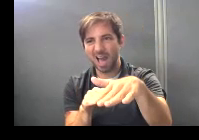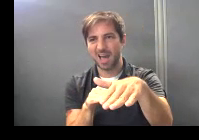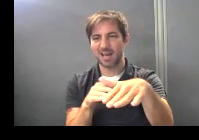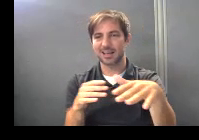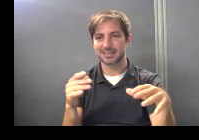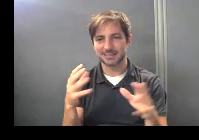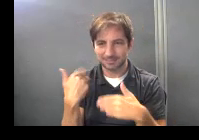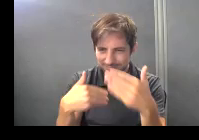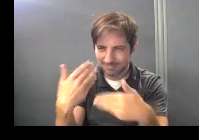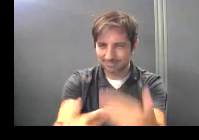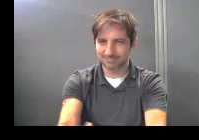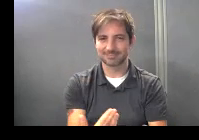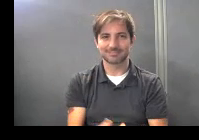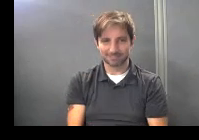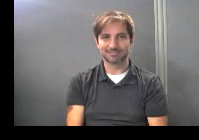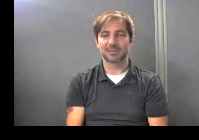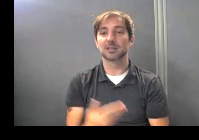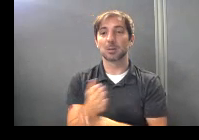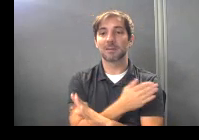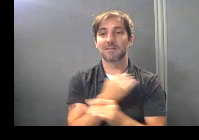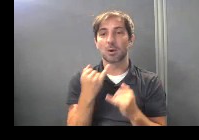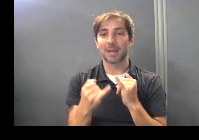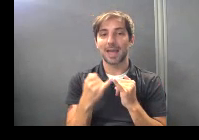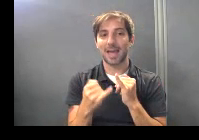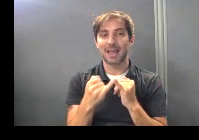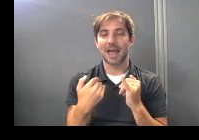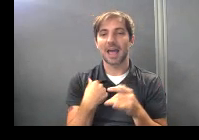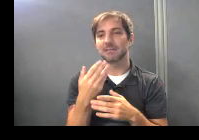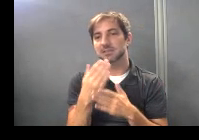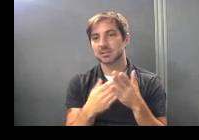I HAVE -- BEFORE WE END, I HAVE A NUMBER OF TRAINING RESOURCES.